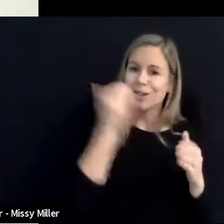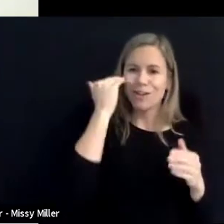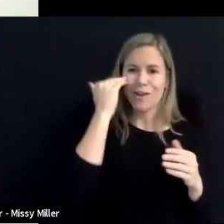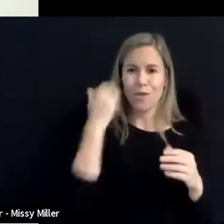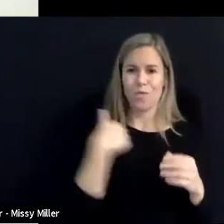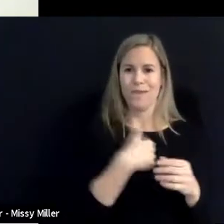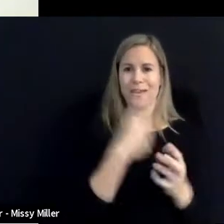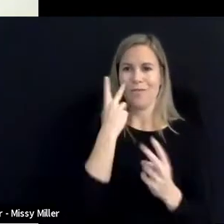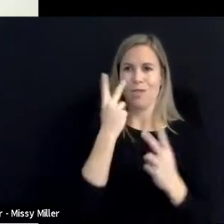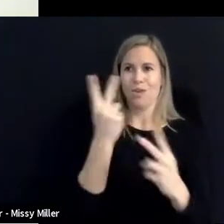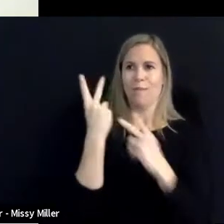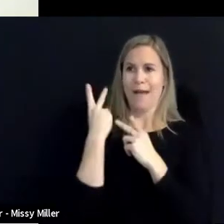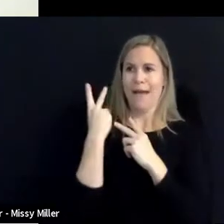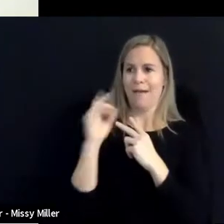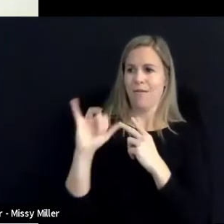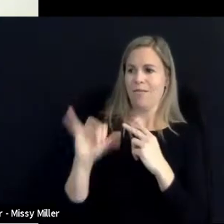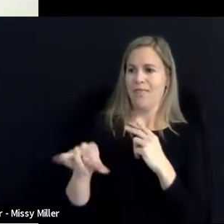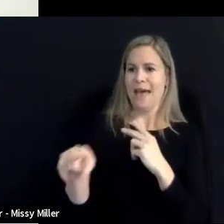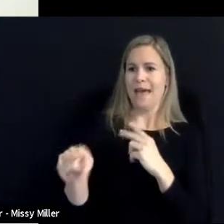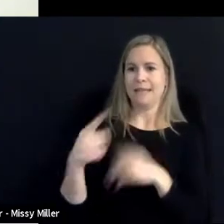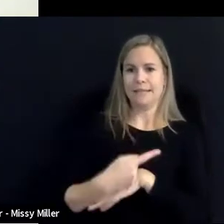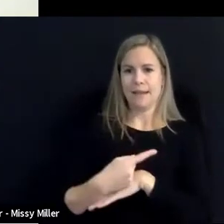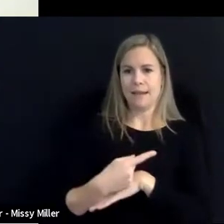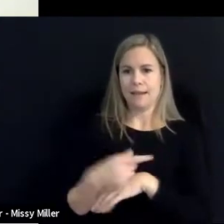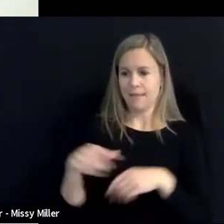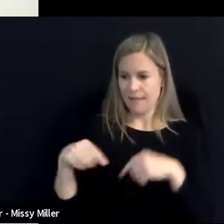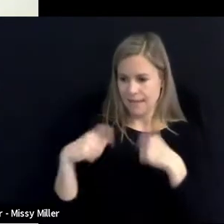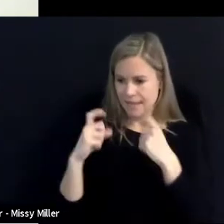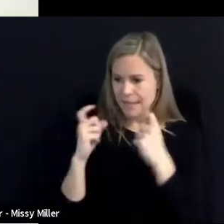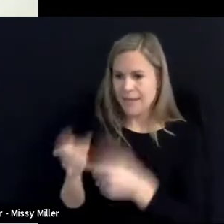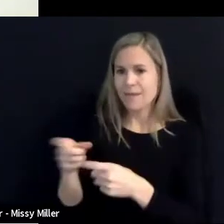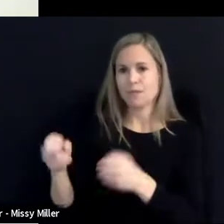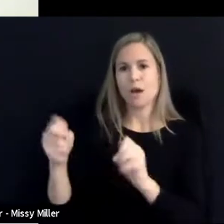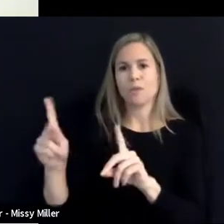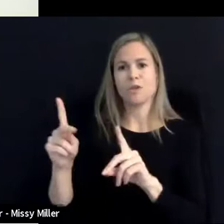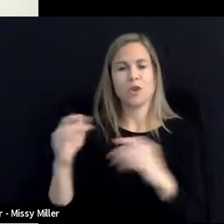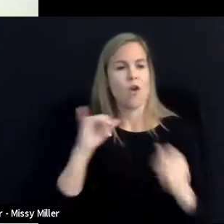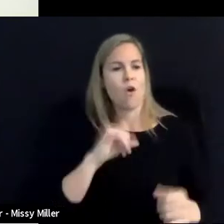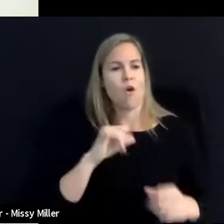And that gives them the opportunity to have that conversation about time,